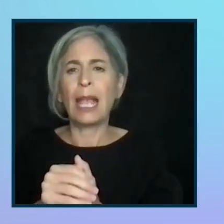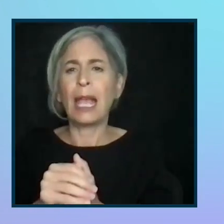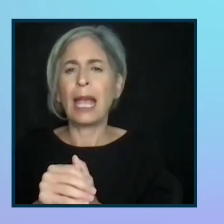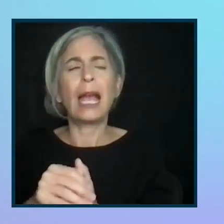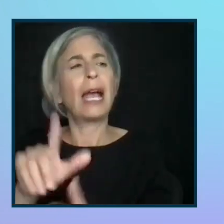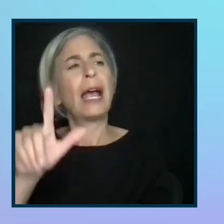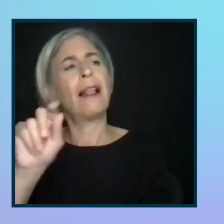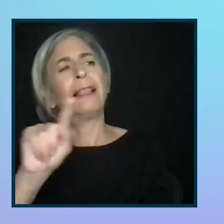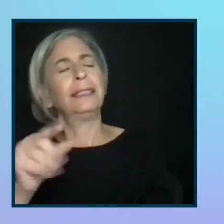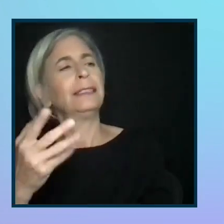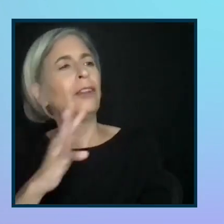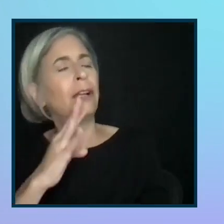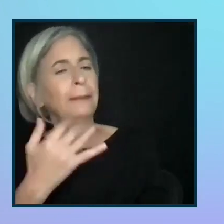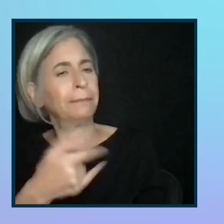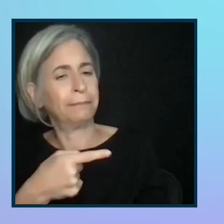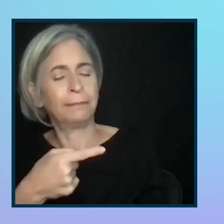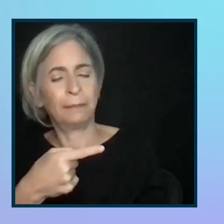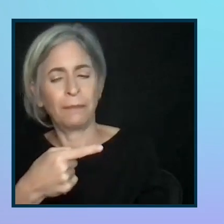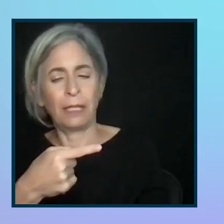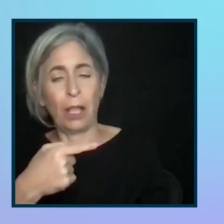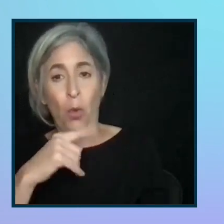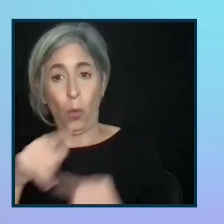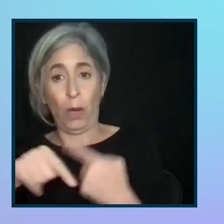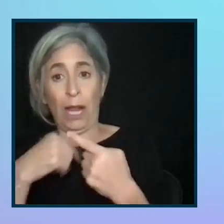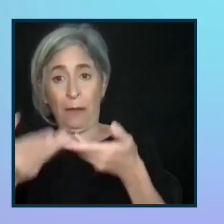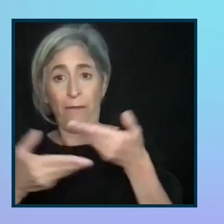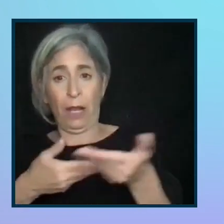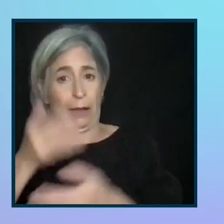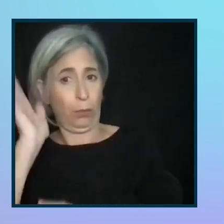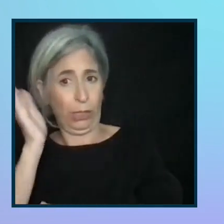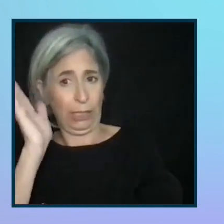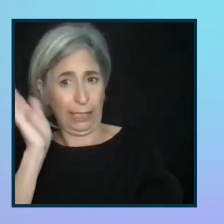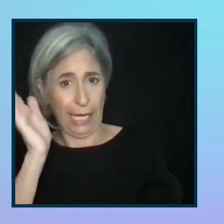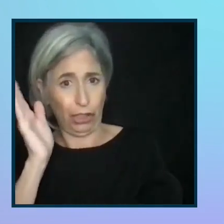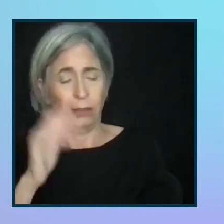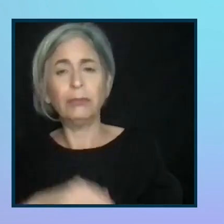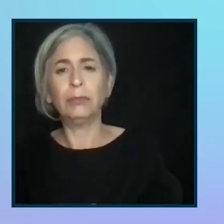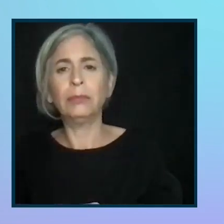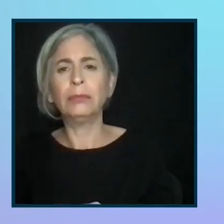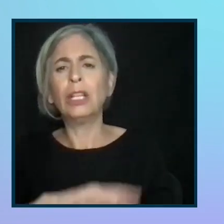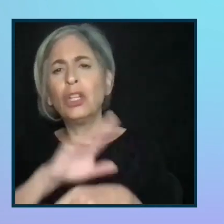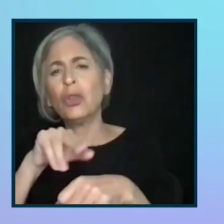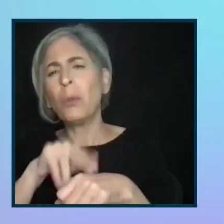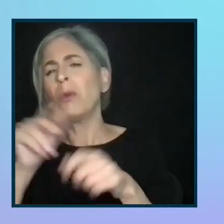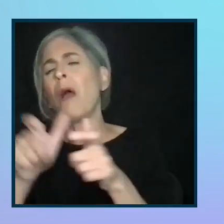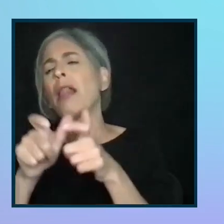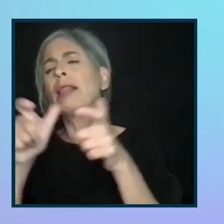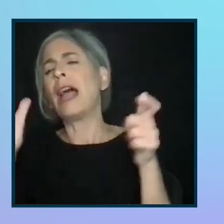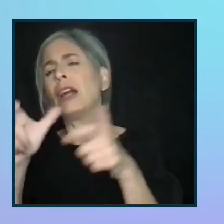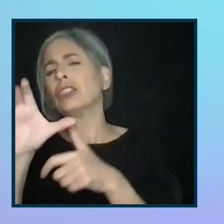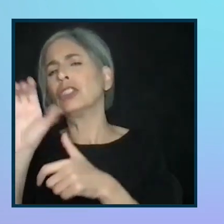so when I'm invited to give a presentation to usually a large corporation,